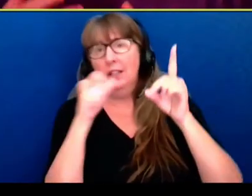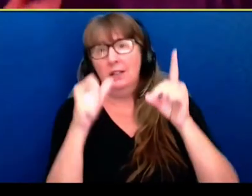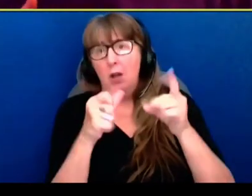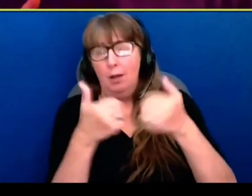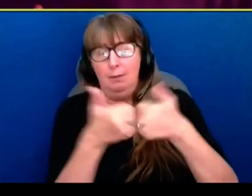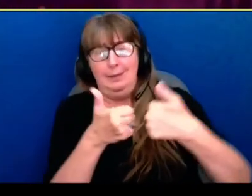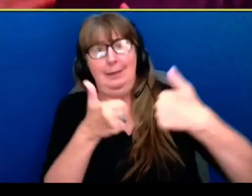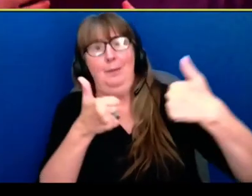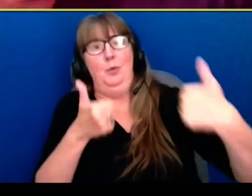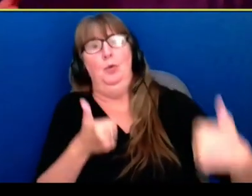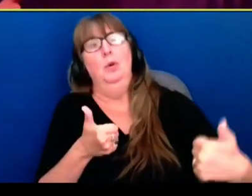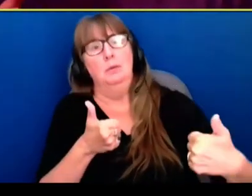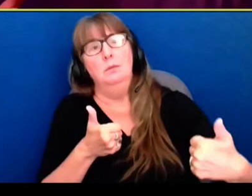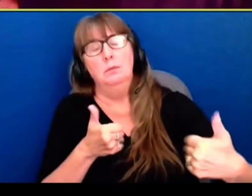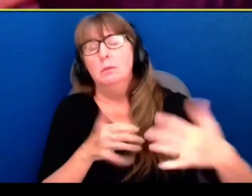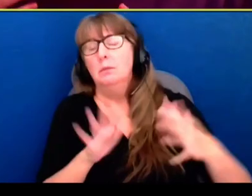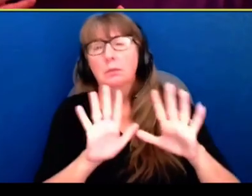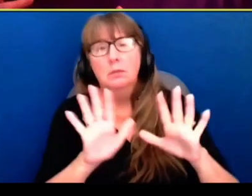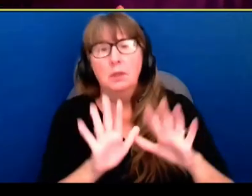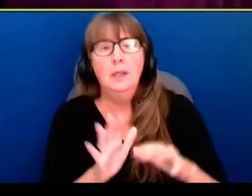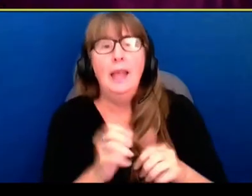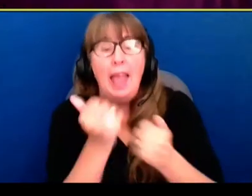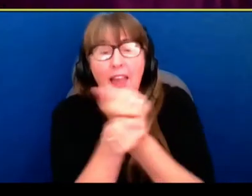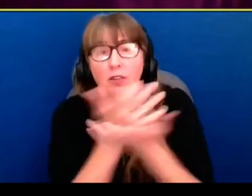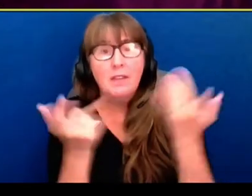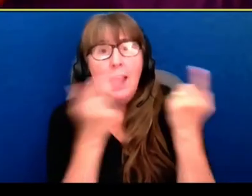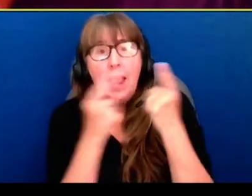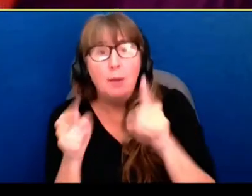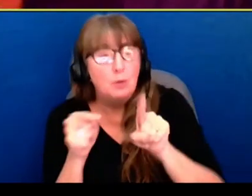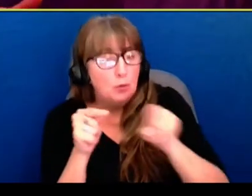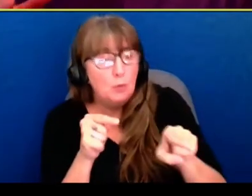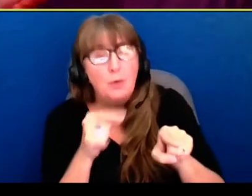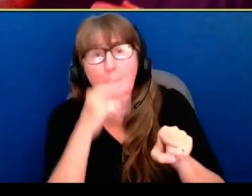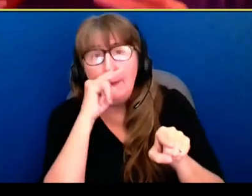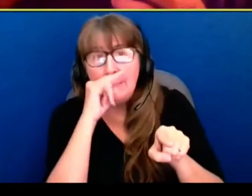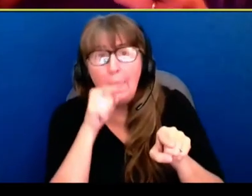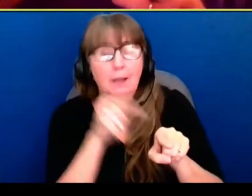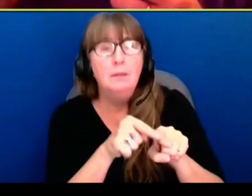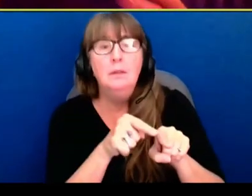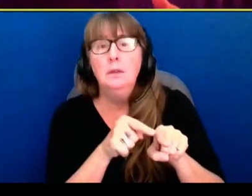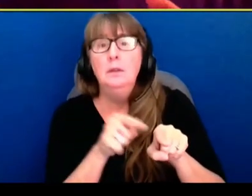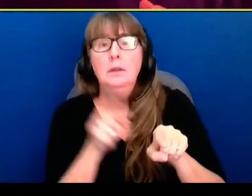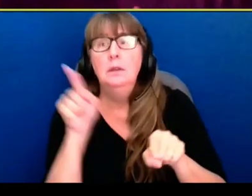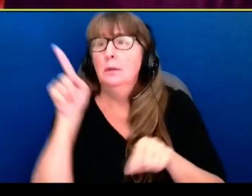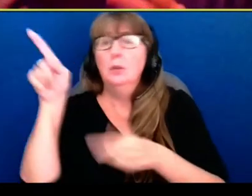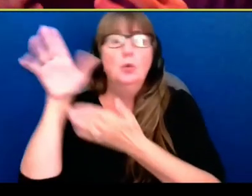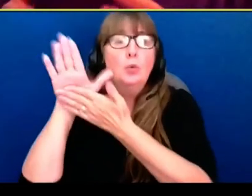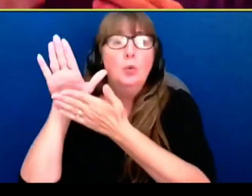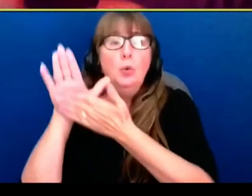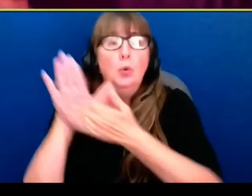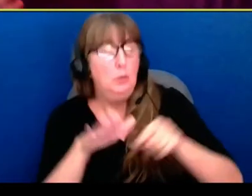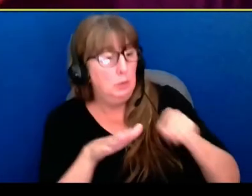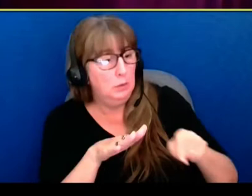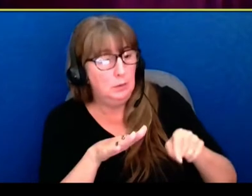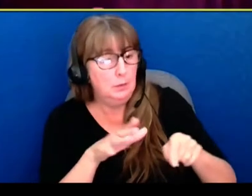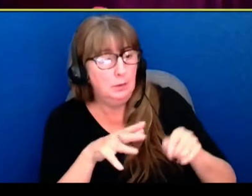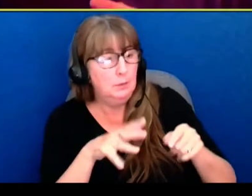Everything that happens to that child outside school inside school, wherever you're at, is going to impact.